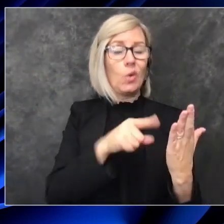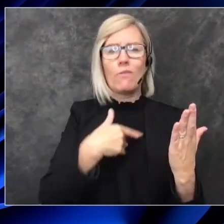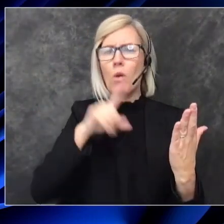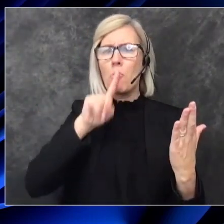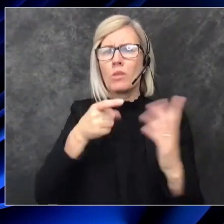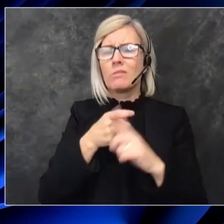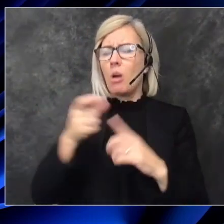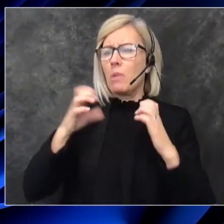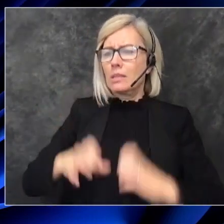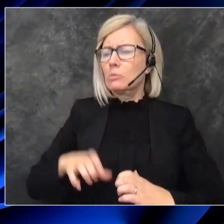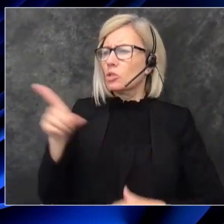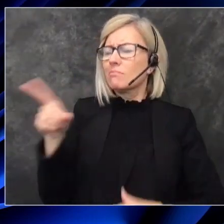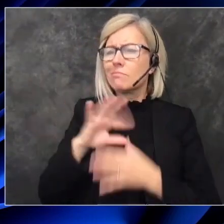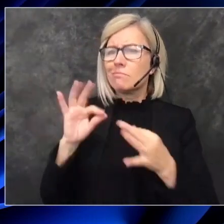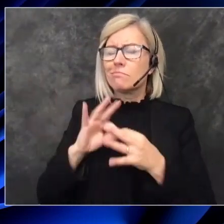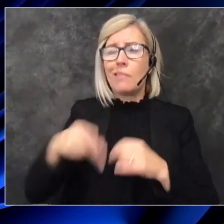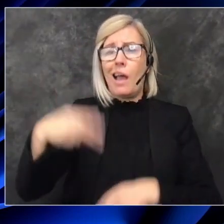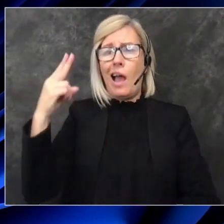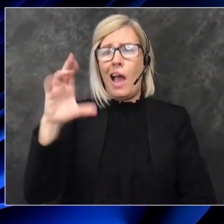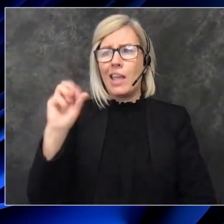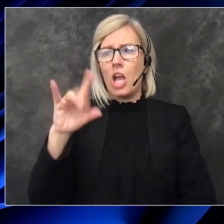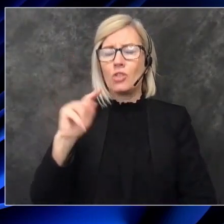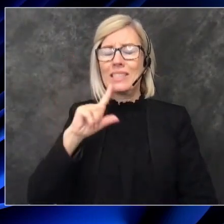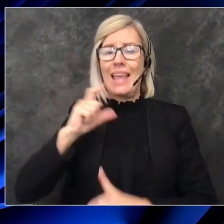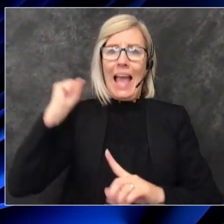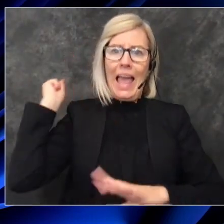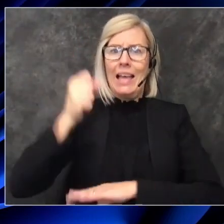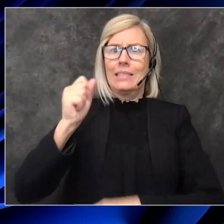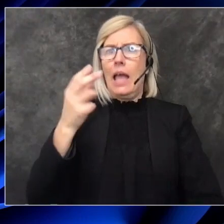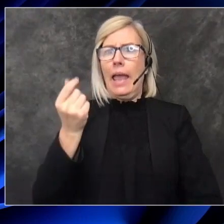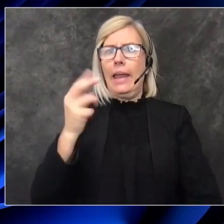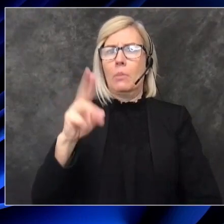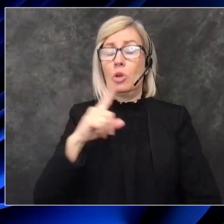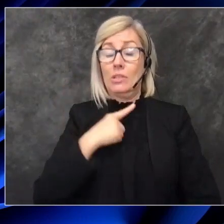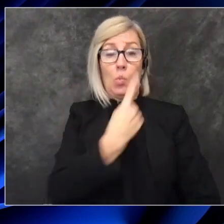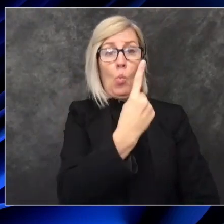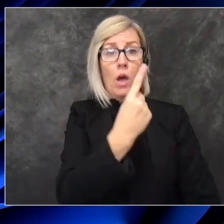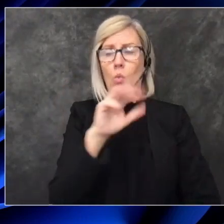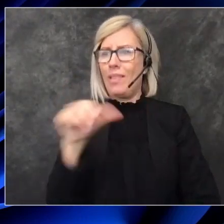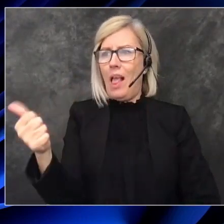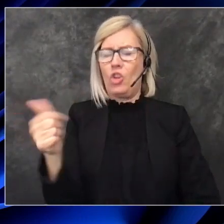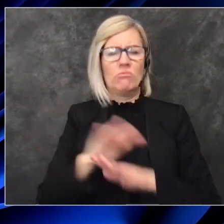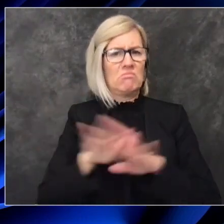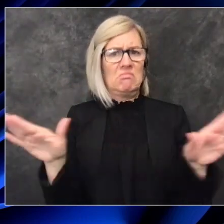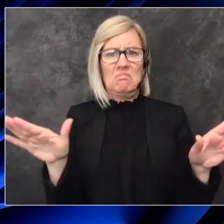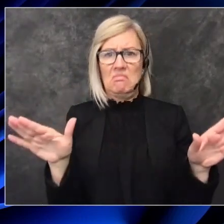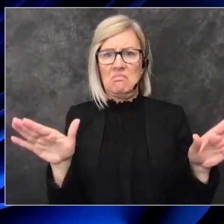high contrast is like a hammer like it's just either one thing or another. It's very hard then to